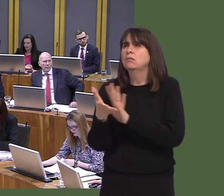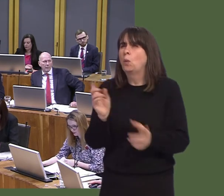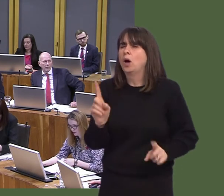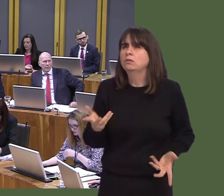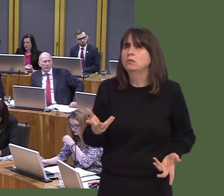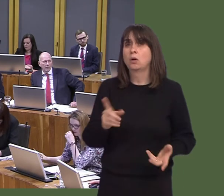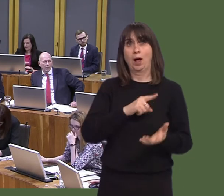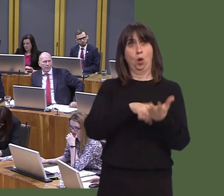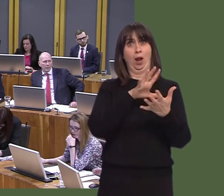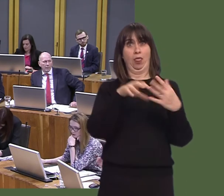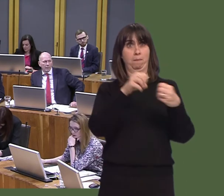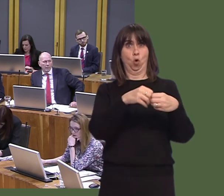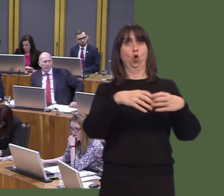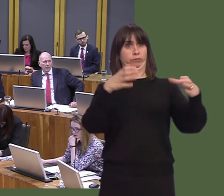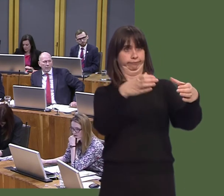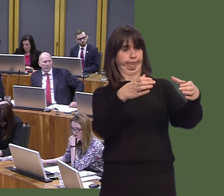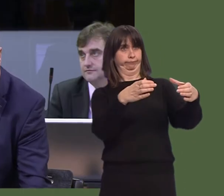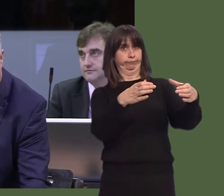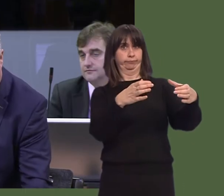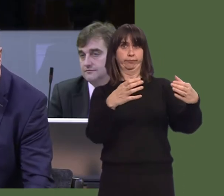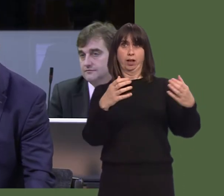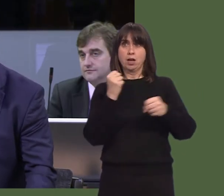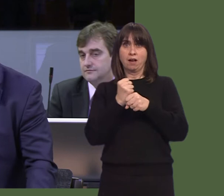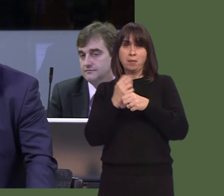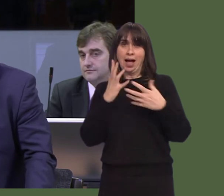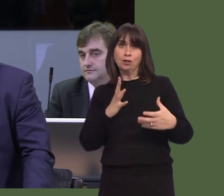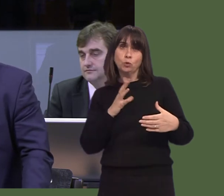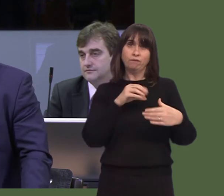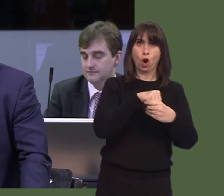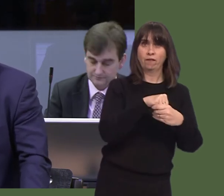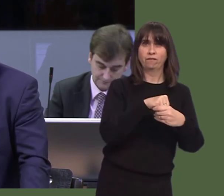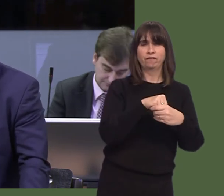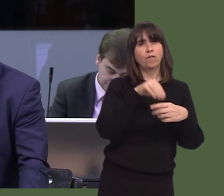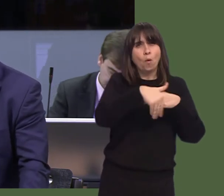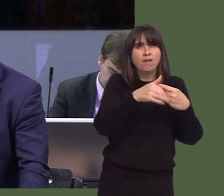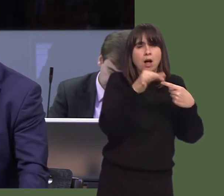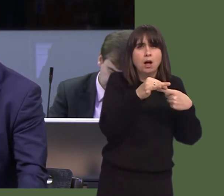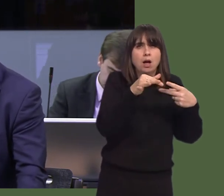Will you support Conner Marshallís familyís call for an inquiry into the actions of Working Links in this case?